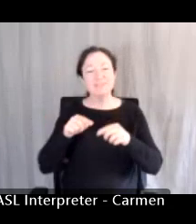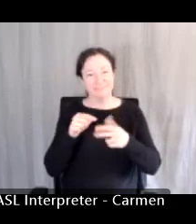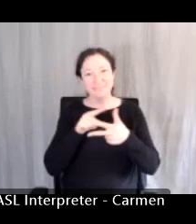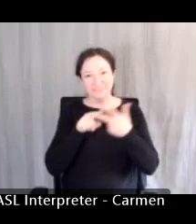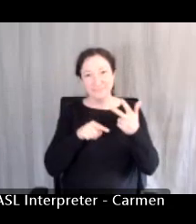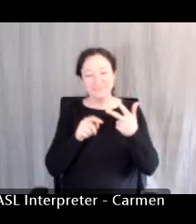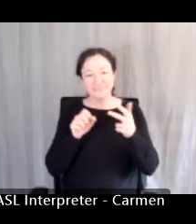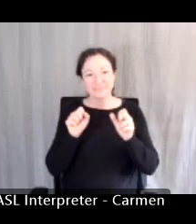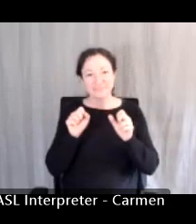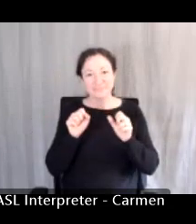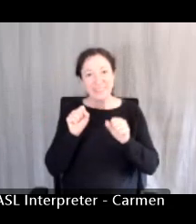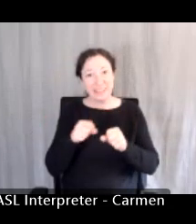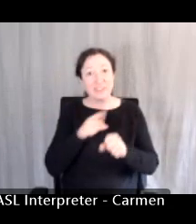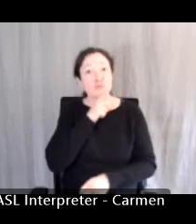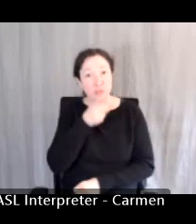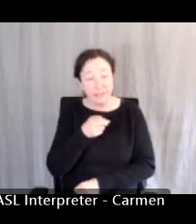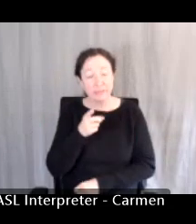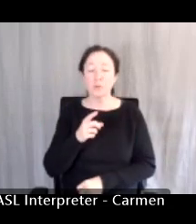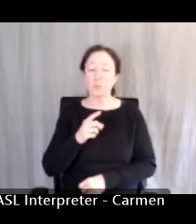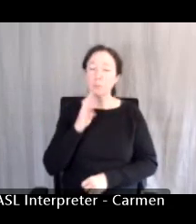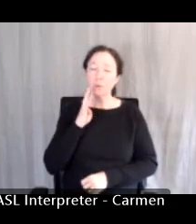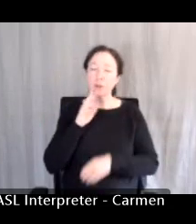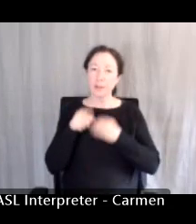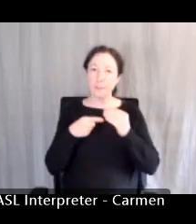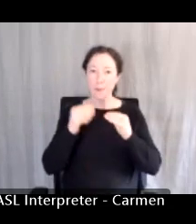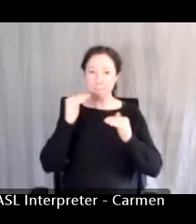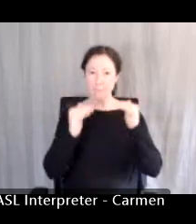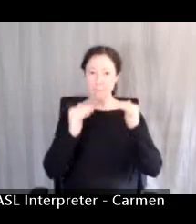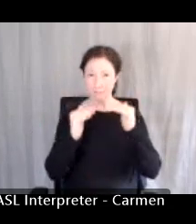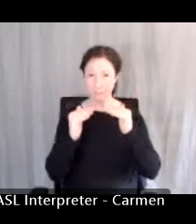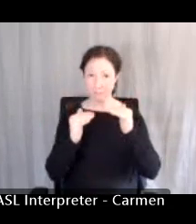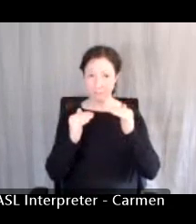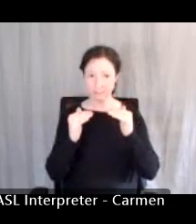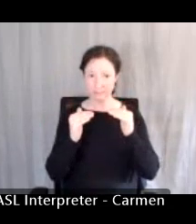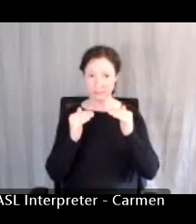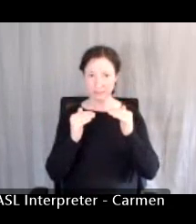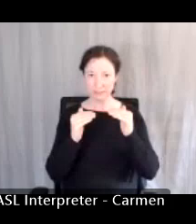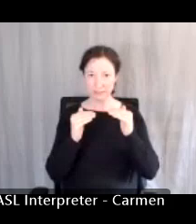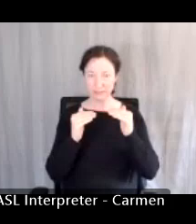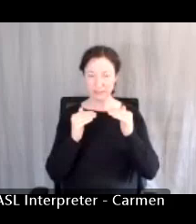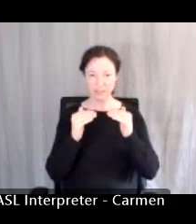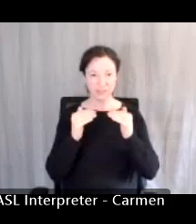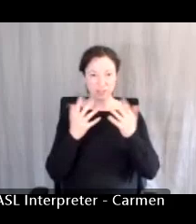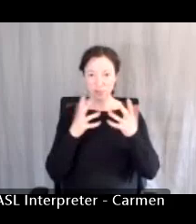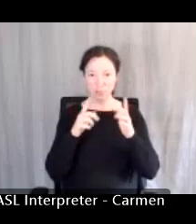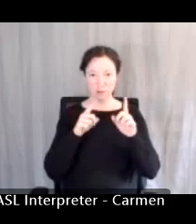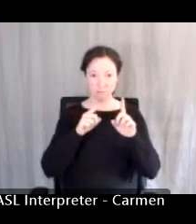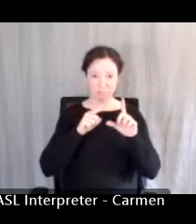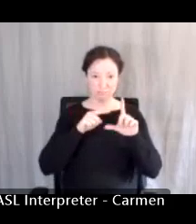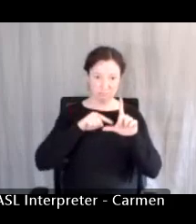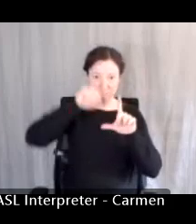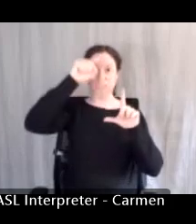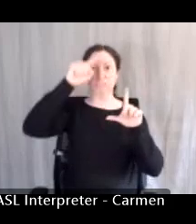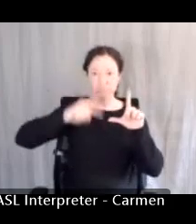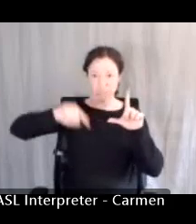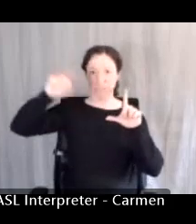with balancing the blood sugar, the, the tighter. So we go from this bouncy blood sugar, the tighter we are with our blood sugar, the less food noise there is.